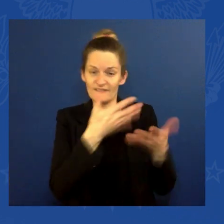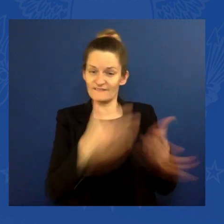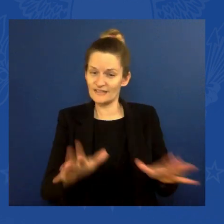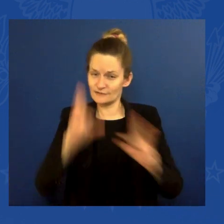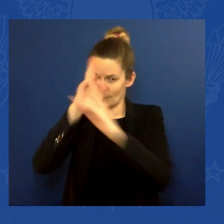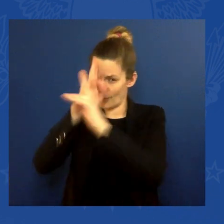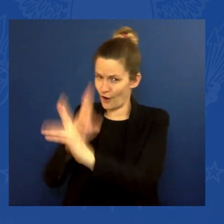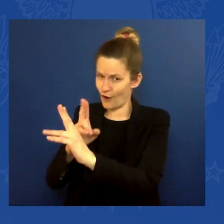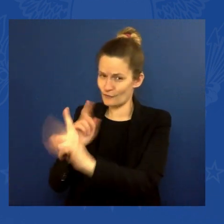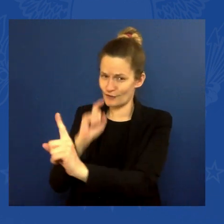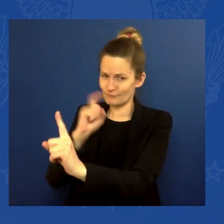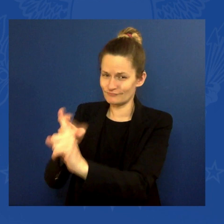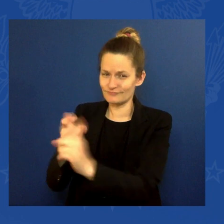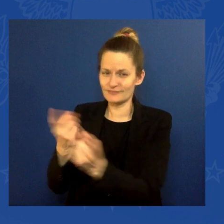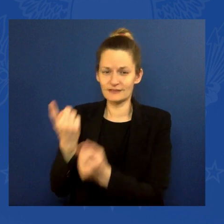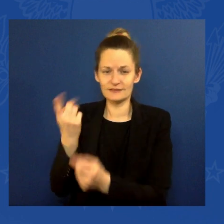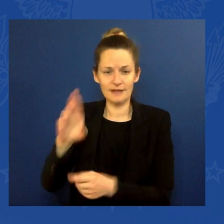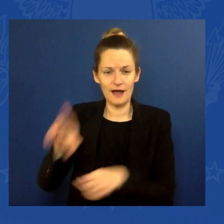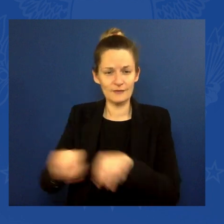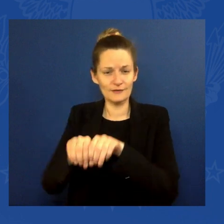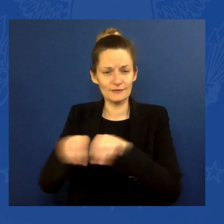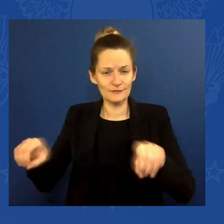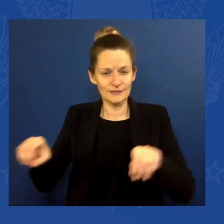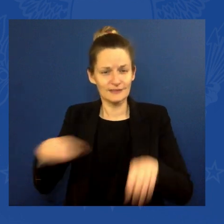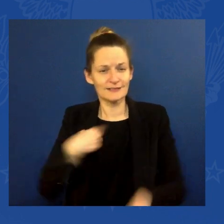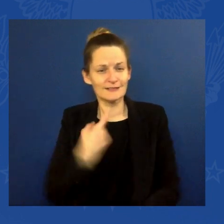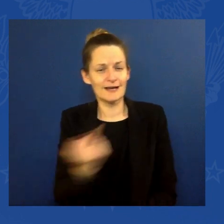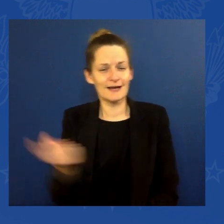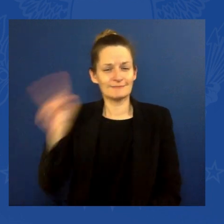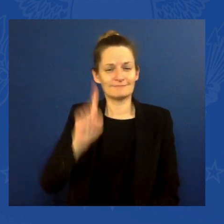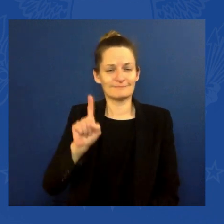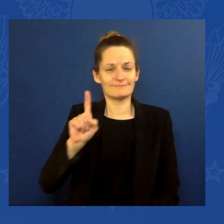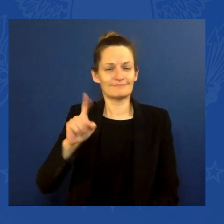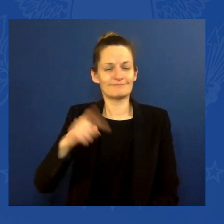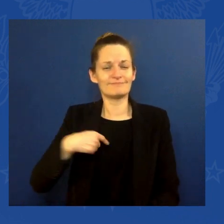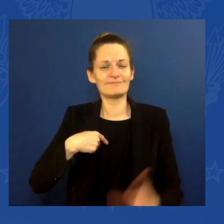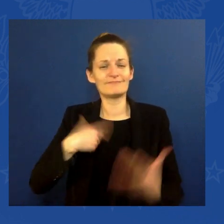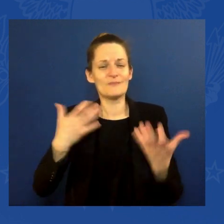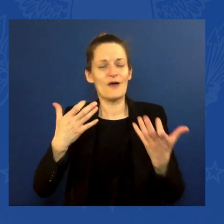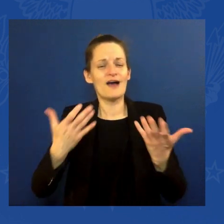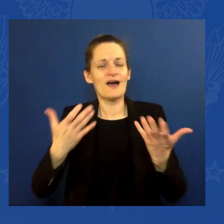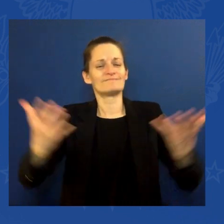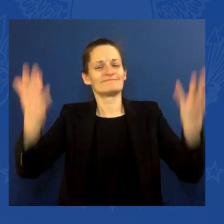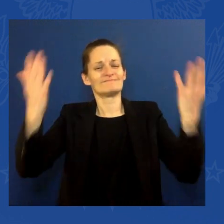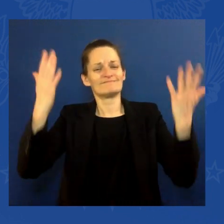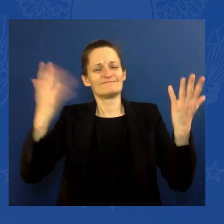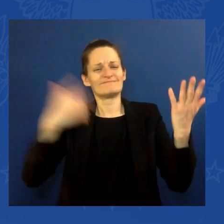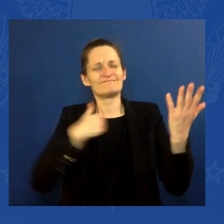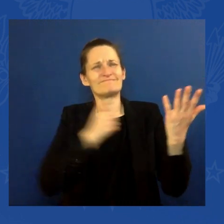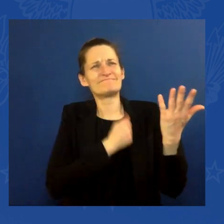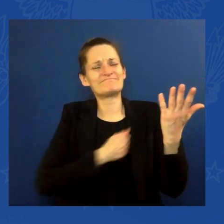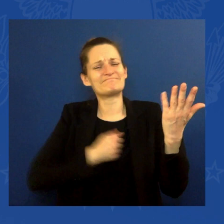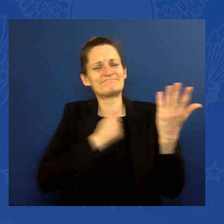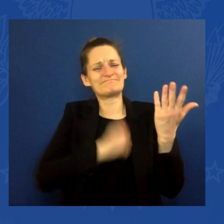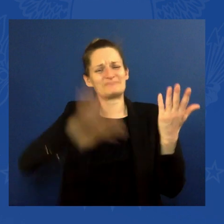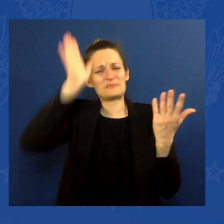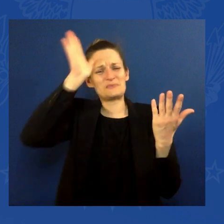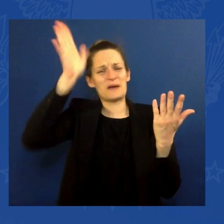I said, "Grandpa Finnegan, forgive me but it's no longer -- no longer a mortal sin. It's okay."